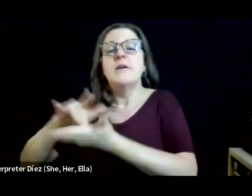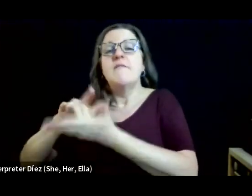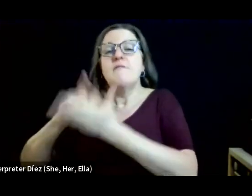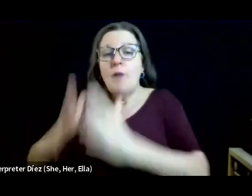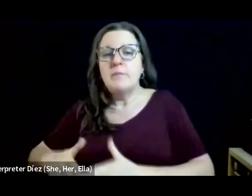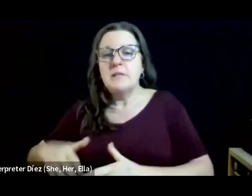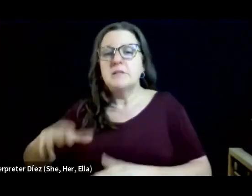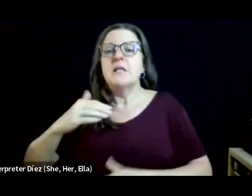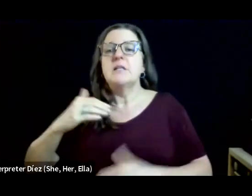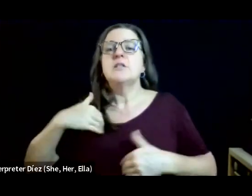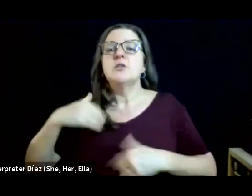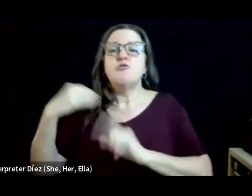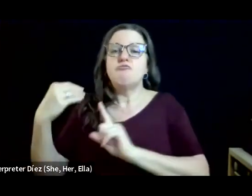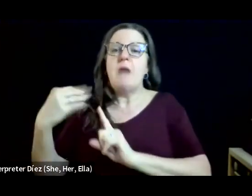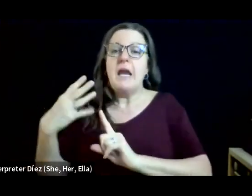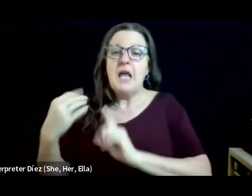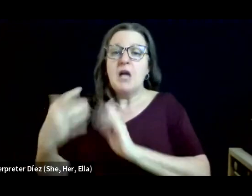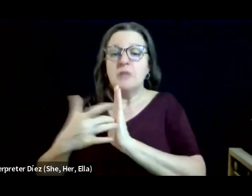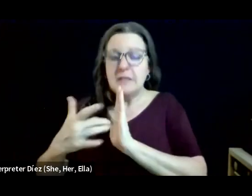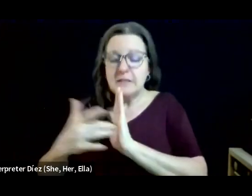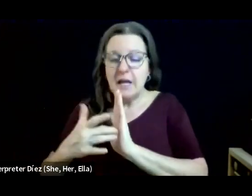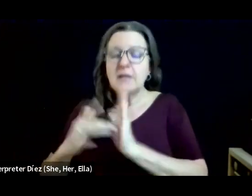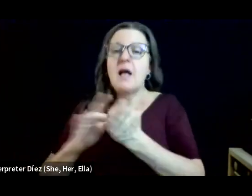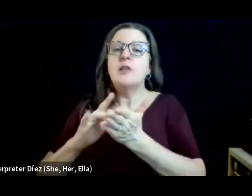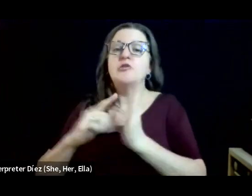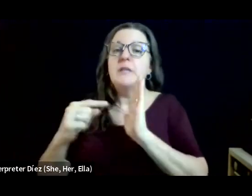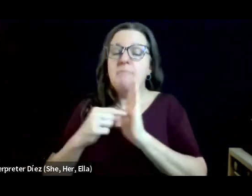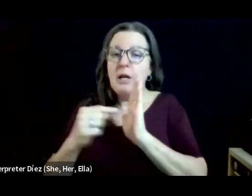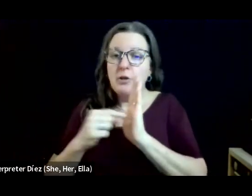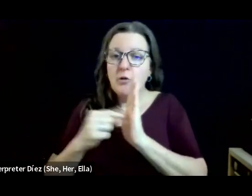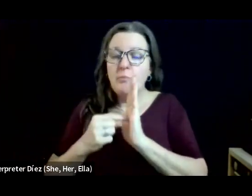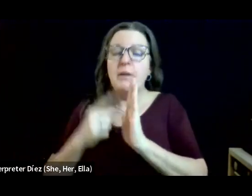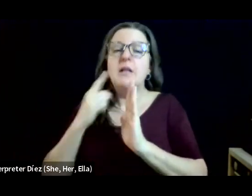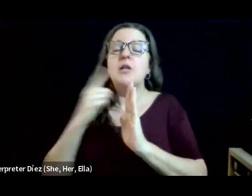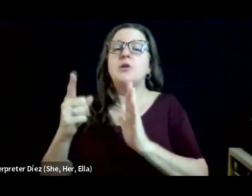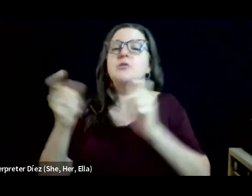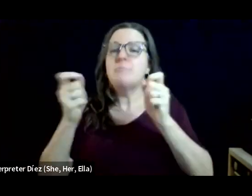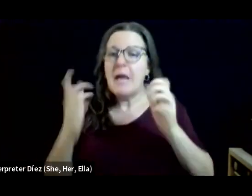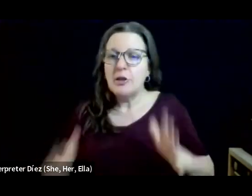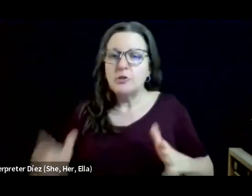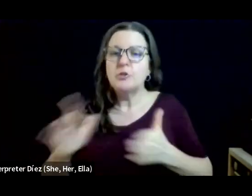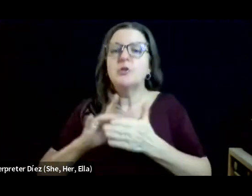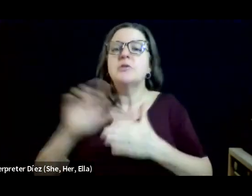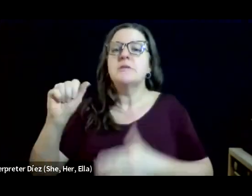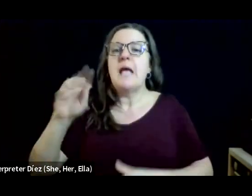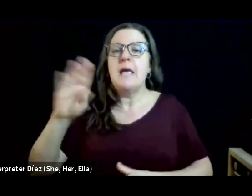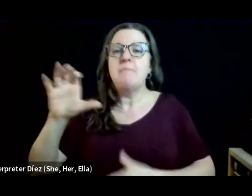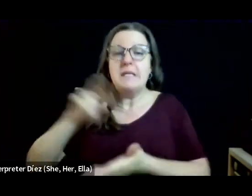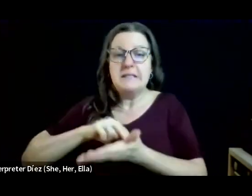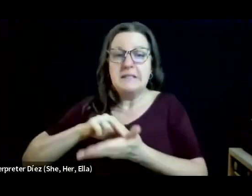medical billers, physicians, managers, and AVC Nursing faculty. And we guided the students